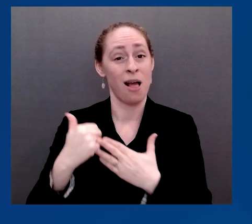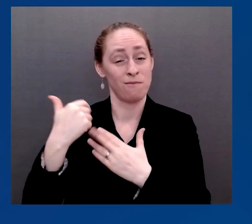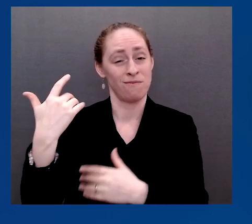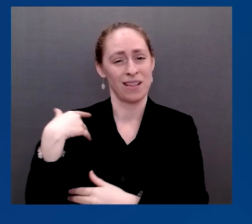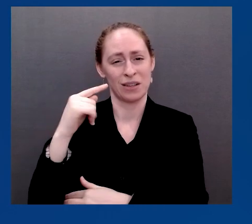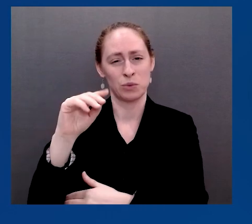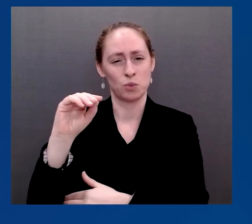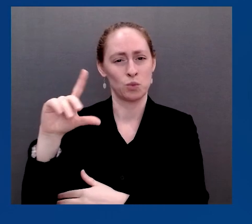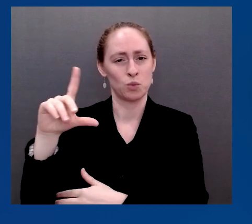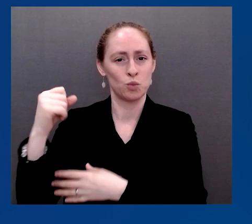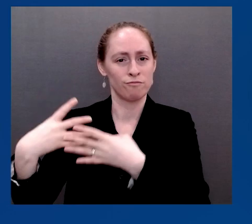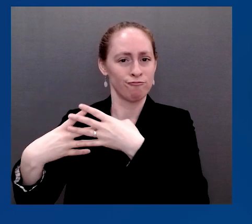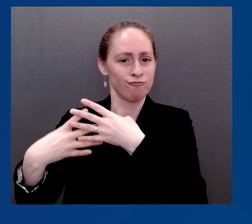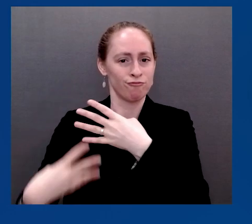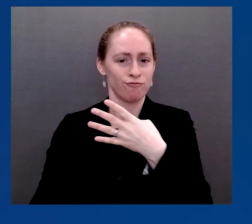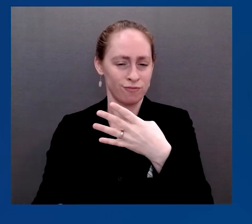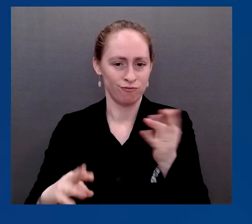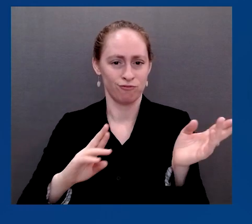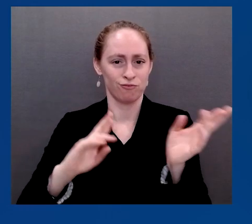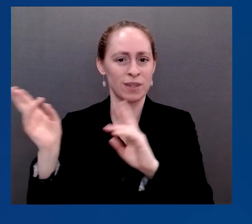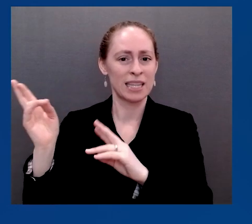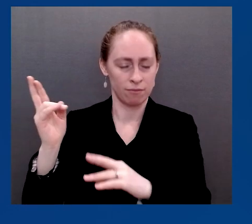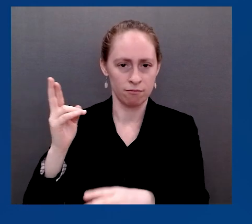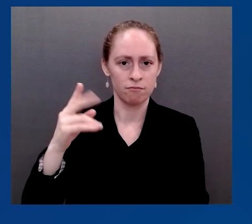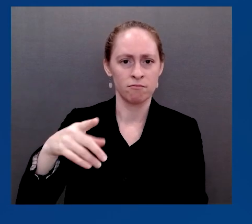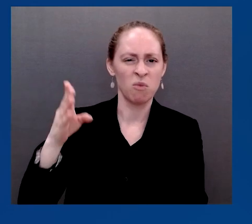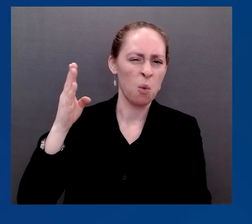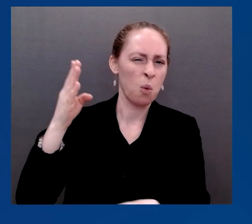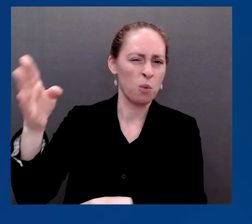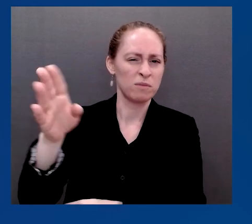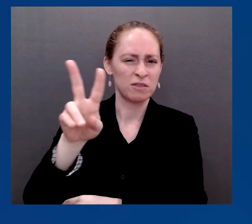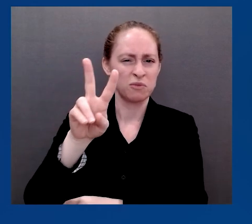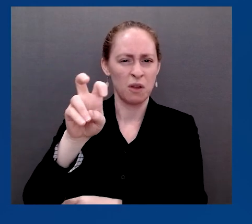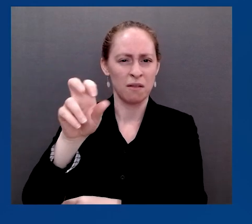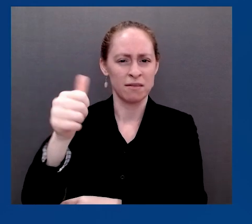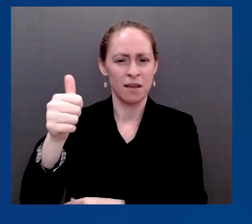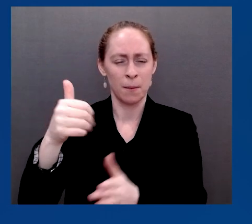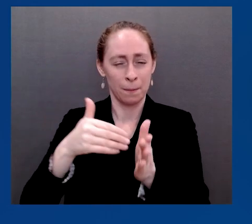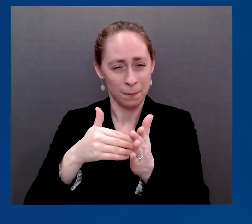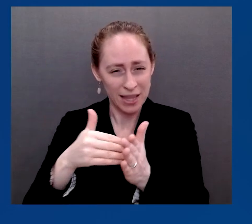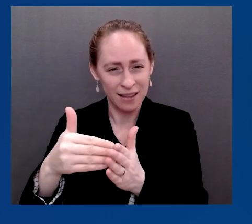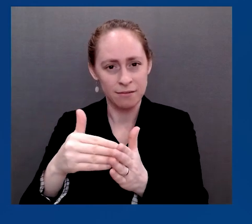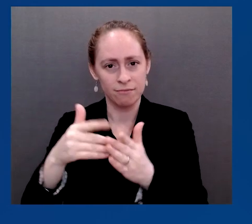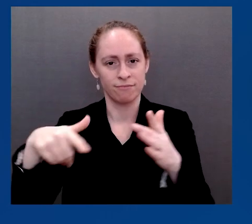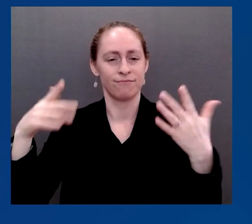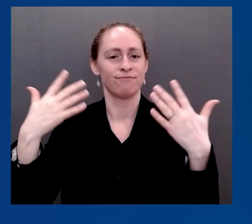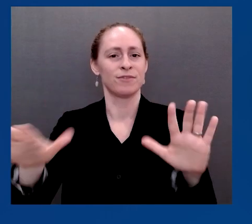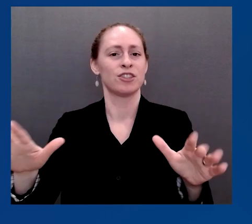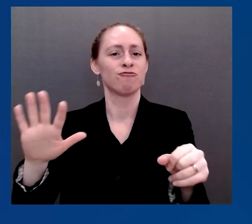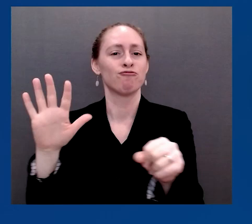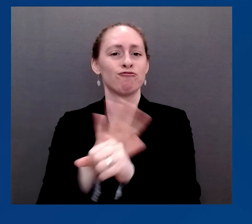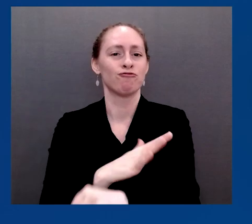and vaccines freely available. And we have more tools like boosters, treatments, masks, and tests